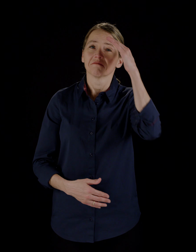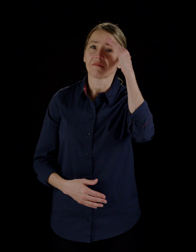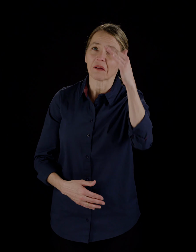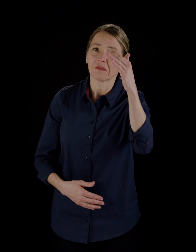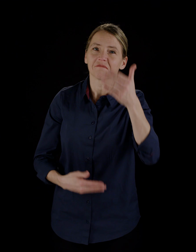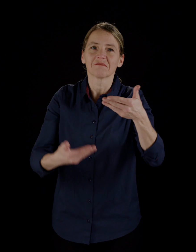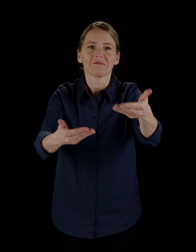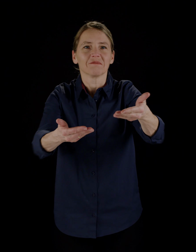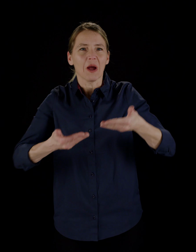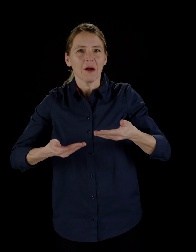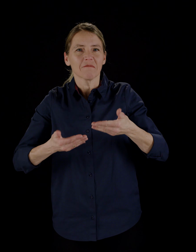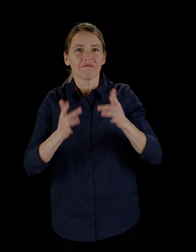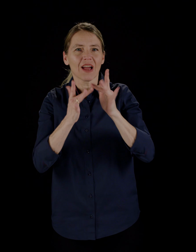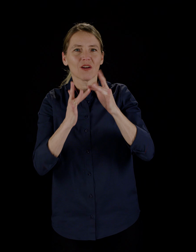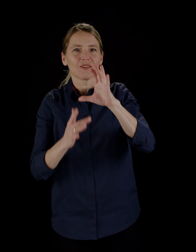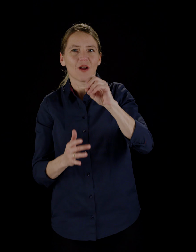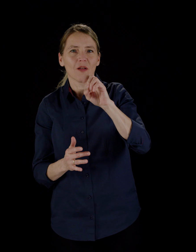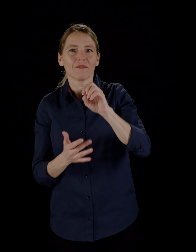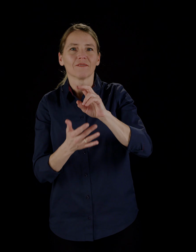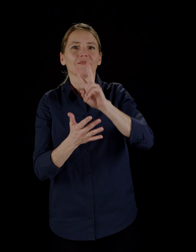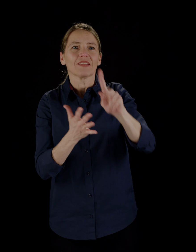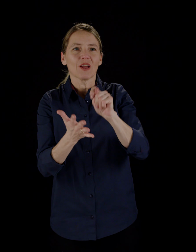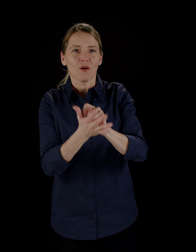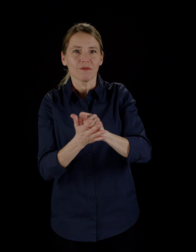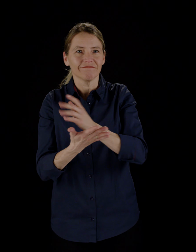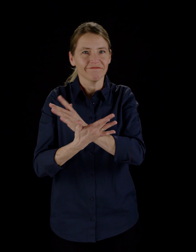Hello, and welcome to the Internet Code video series.